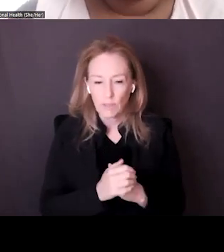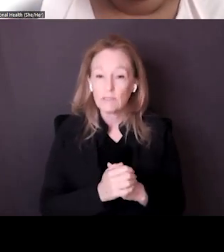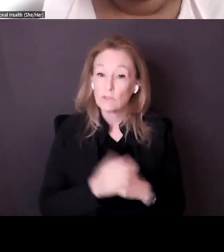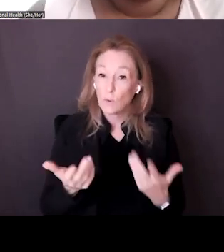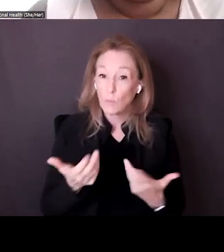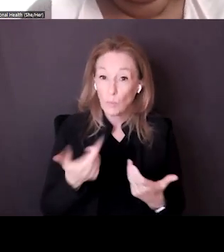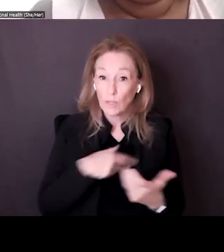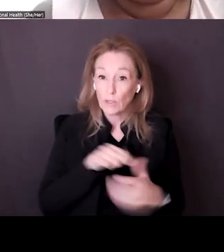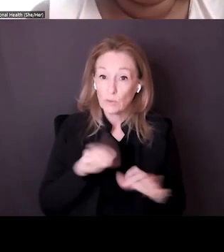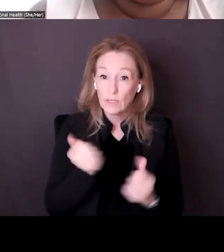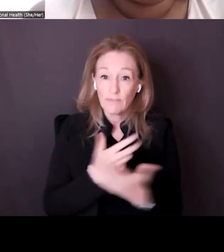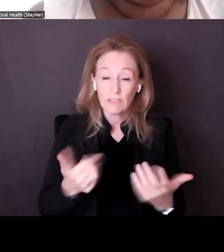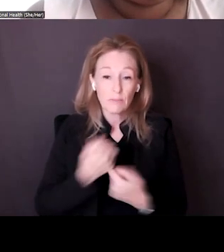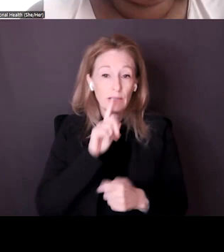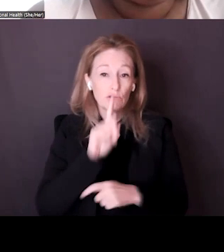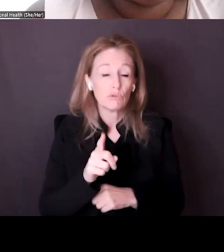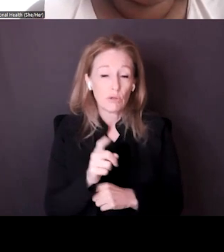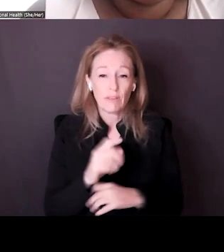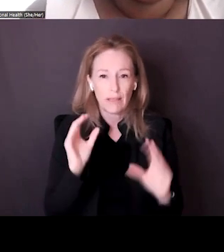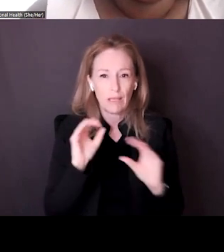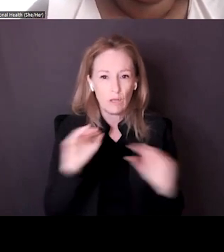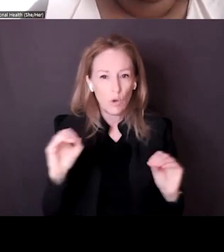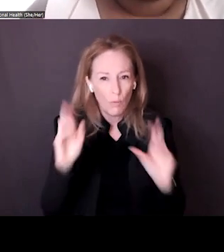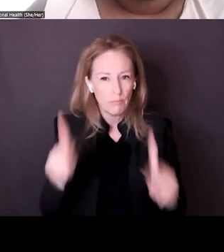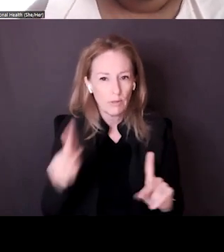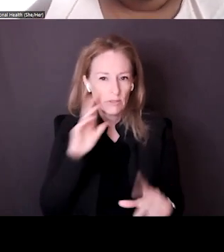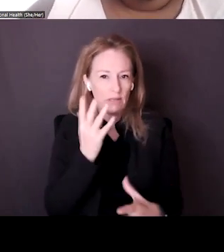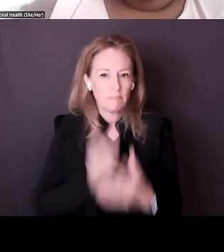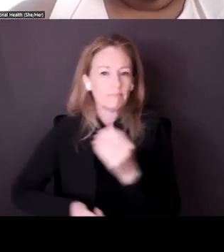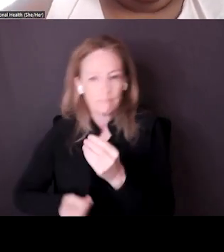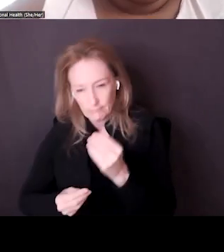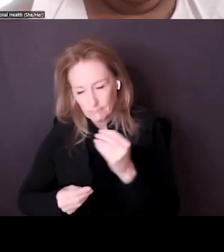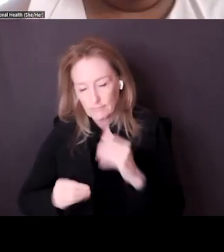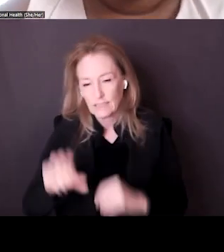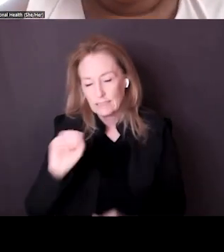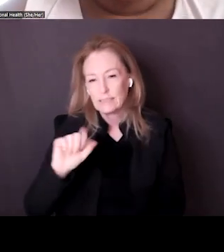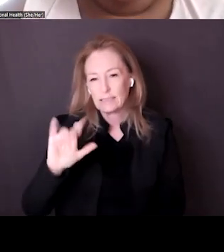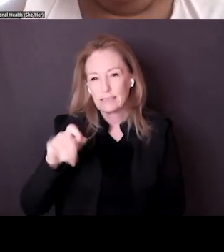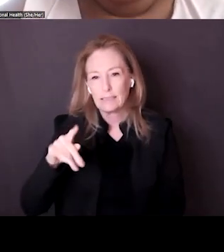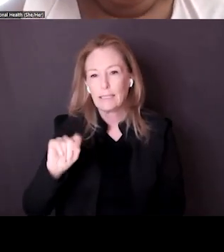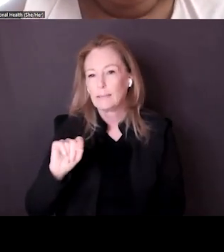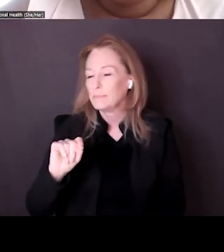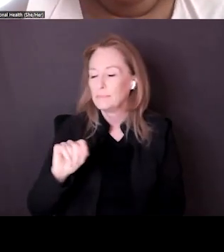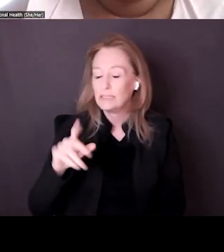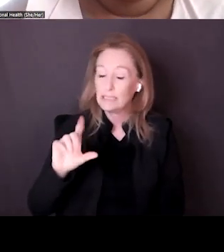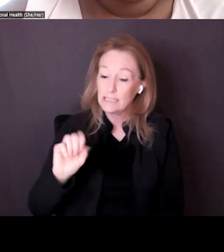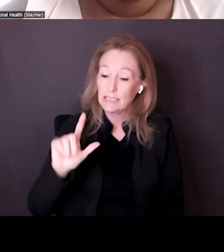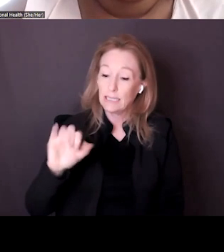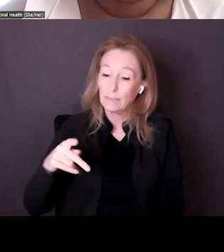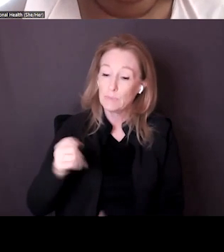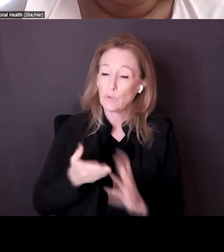CRACKS. SO IF YOU ARE INTERESTED IN HELPING TO ENSURE